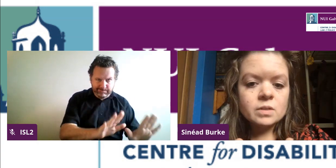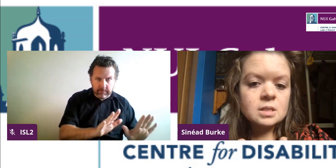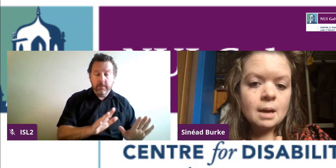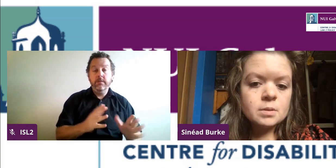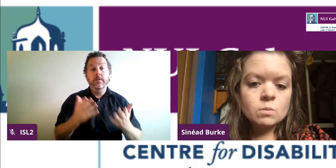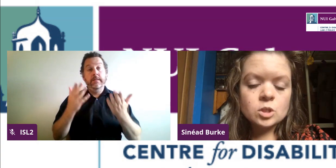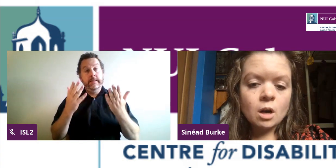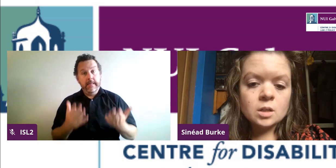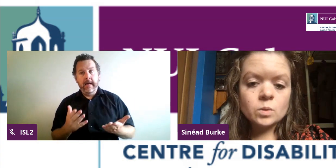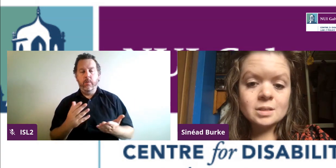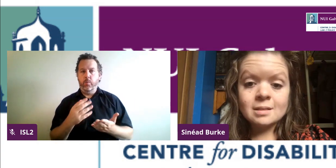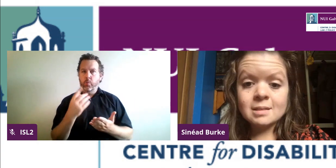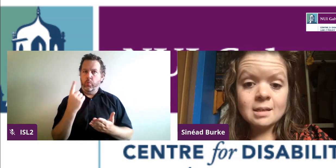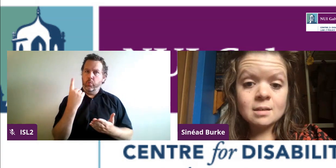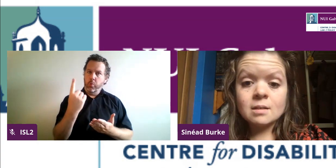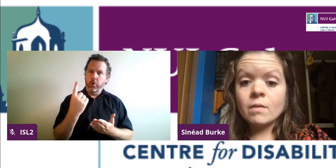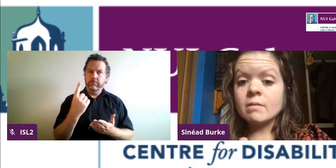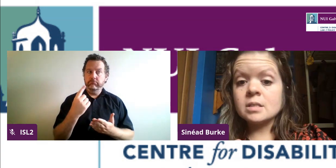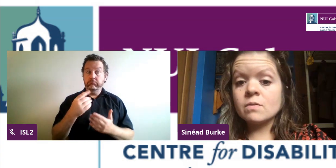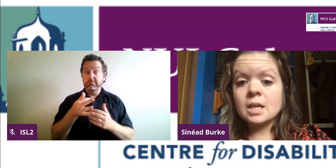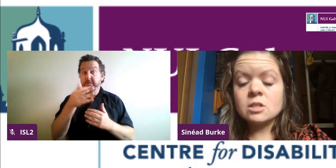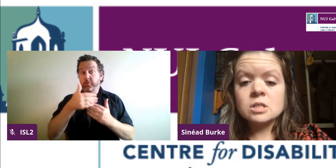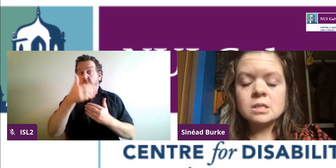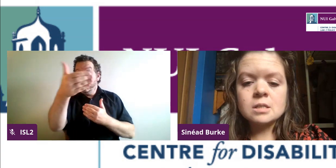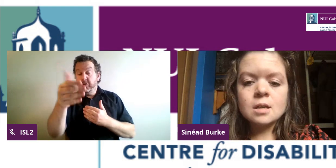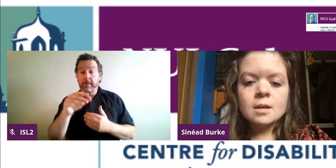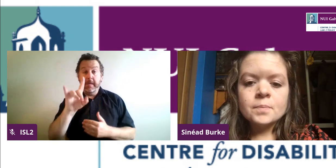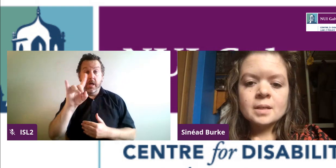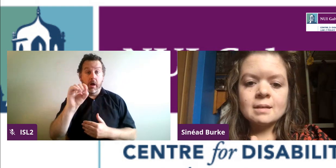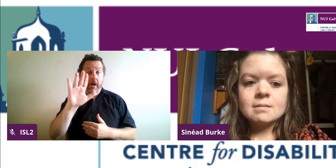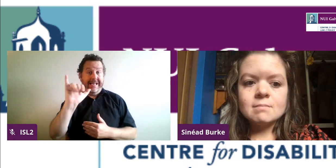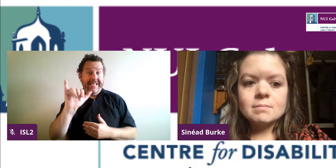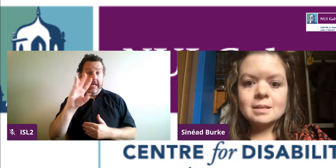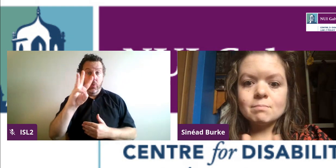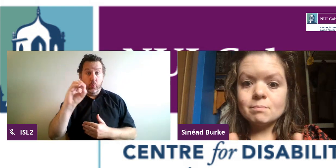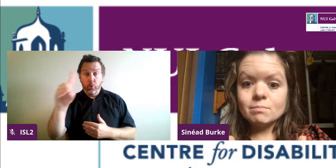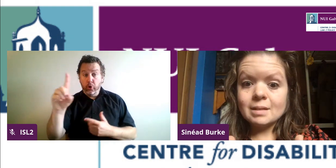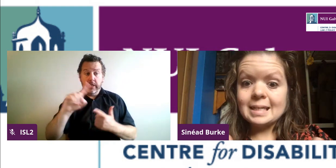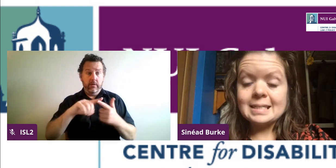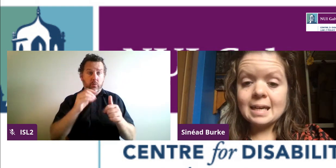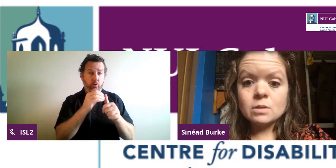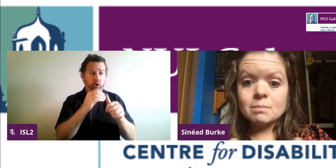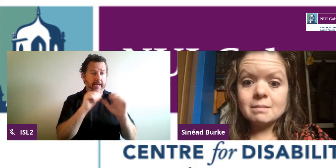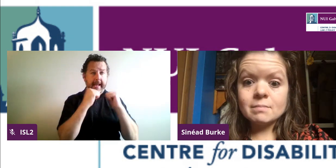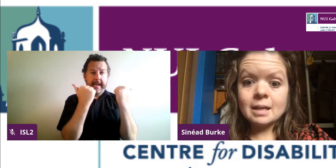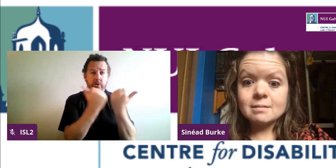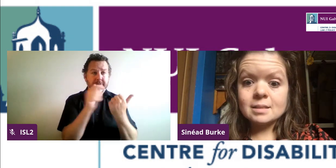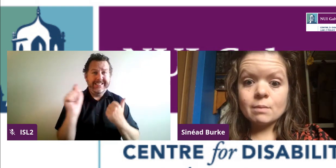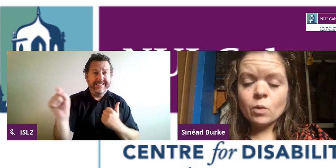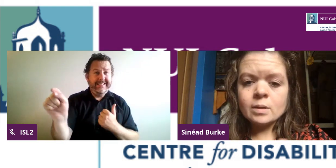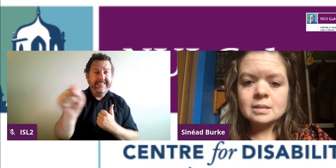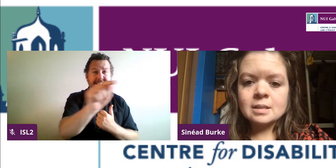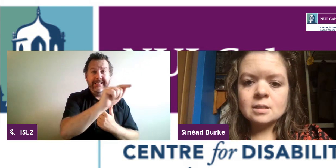to what different industries can do, wannabe steps Hollywood can take in the various different agencies can lead out, step forward.